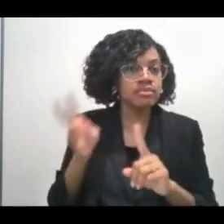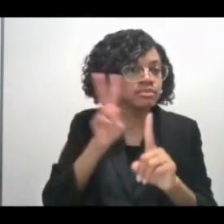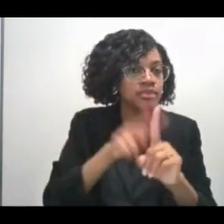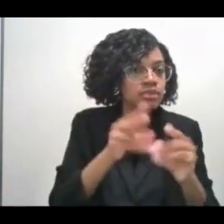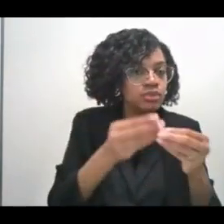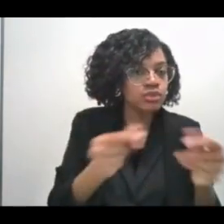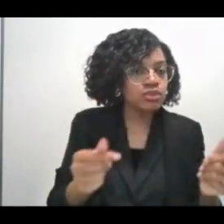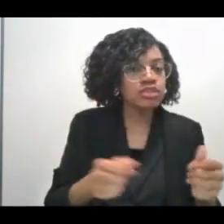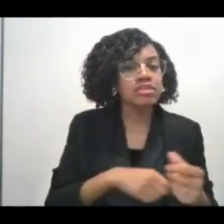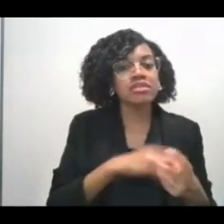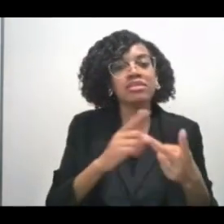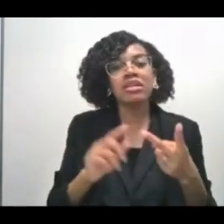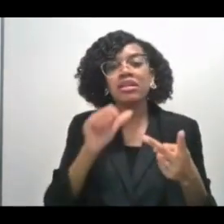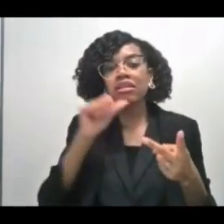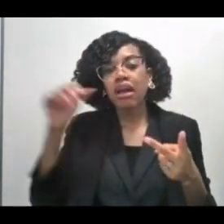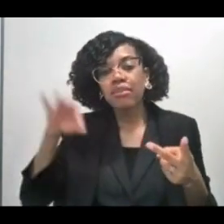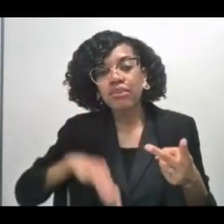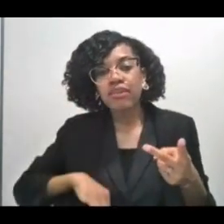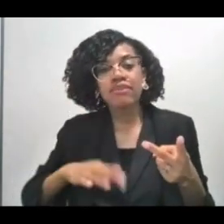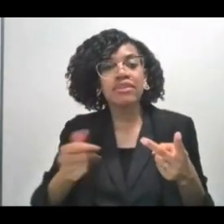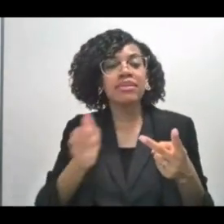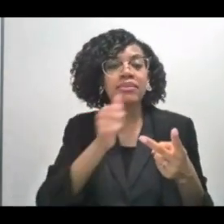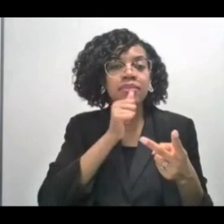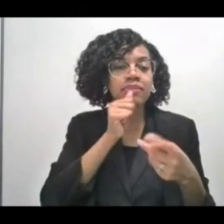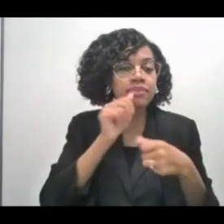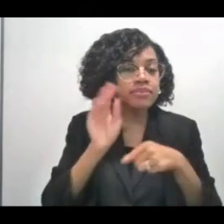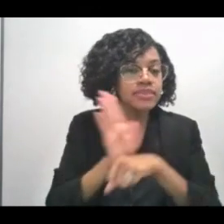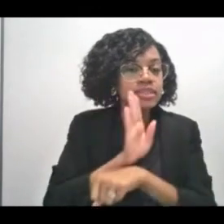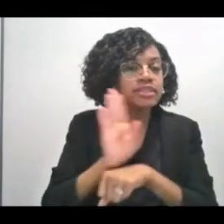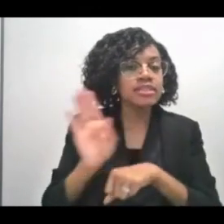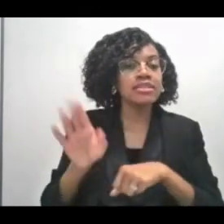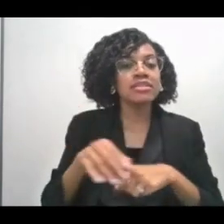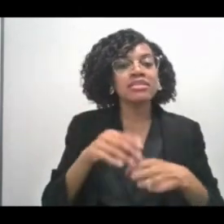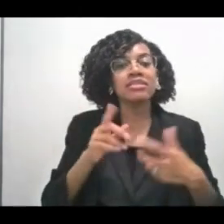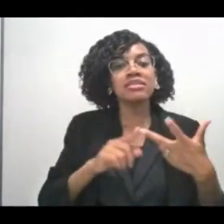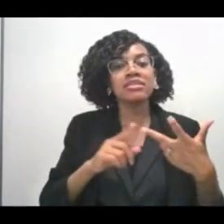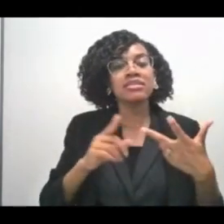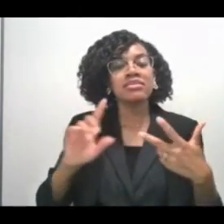levels of government and tribal nations. And then might draw on